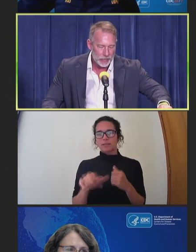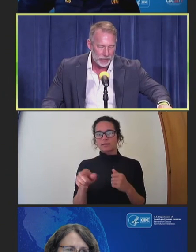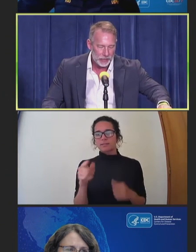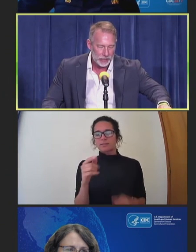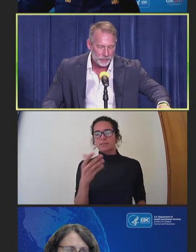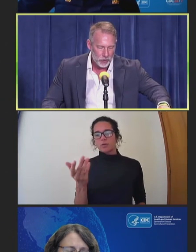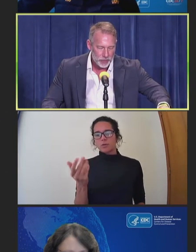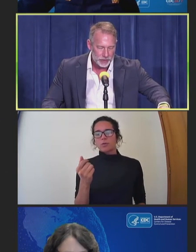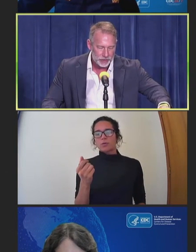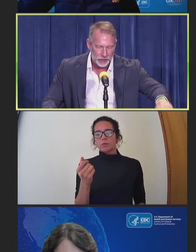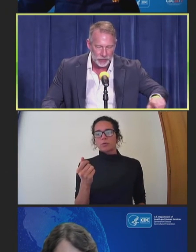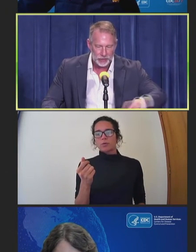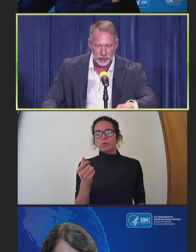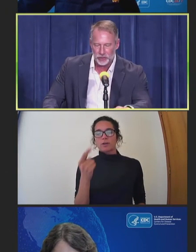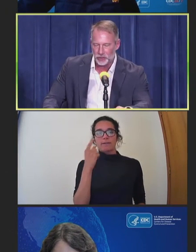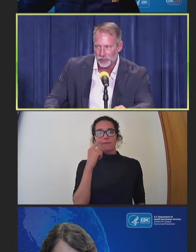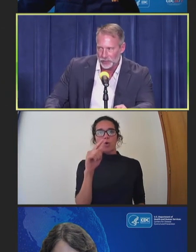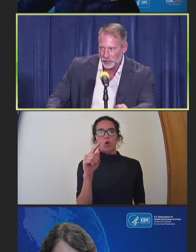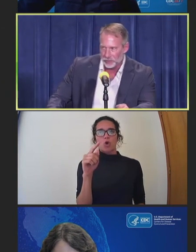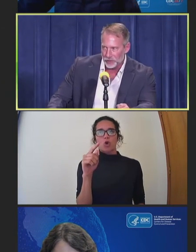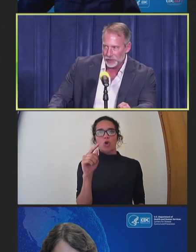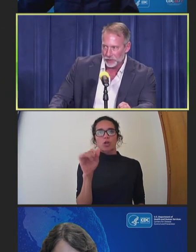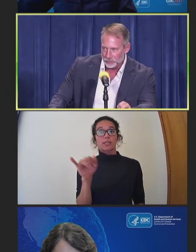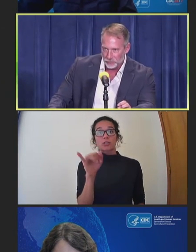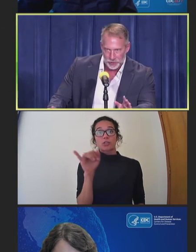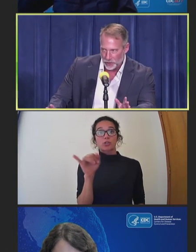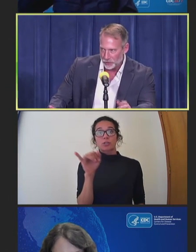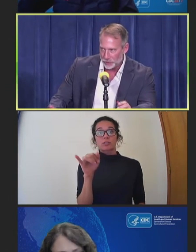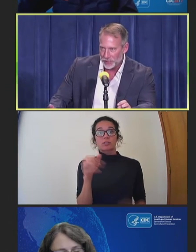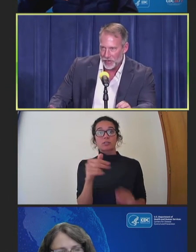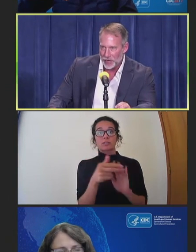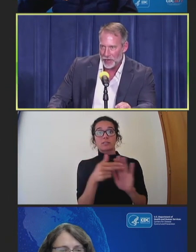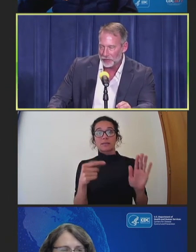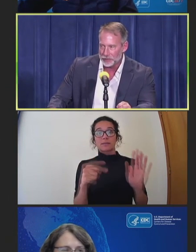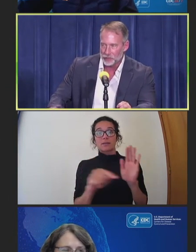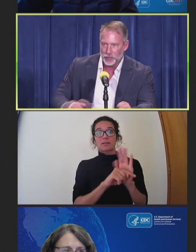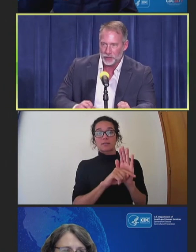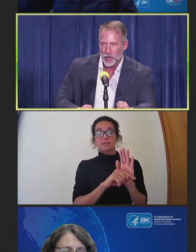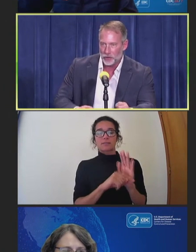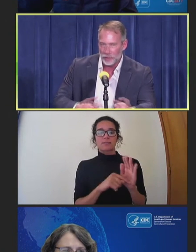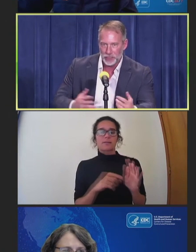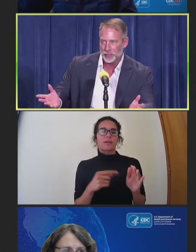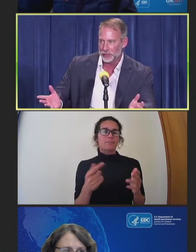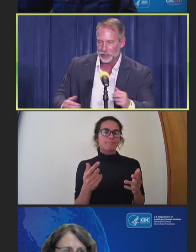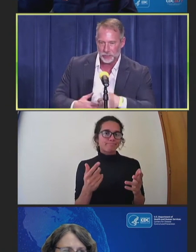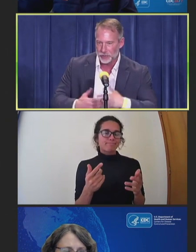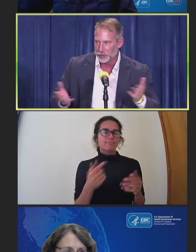And as far as the insurance stigma goes like, you know, like I don't think anybody's actually billed